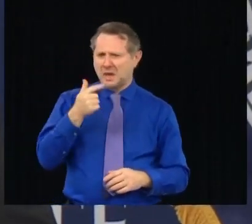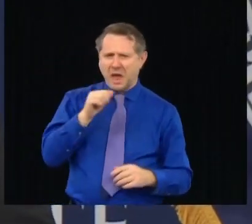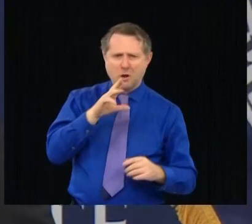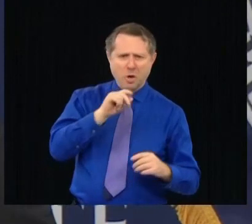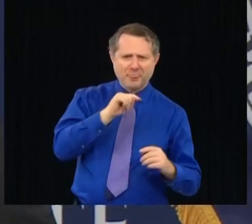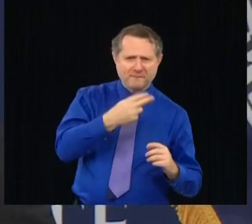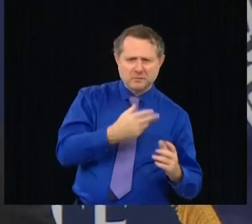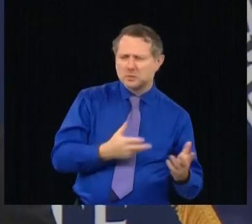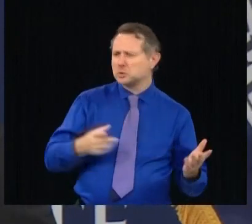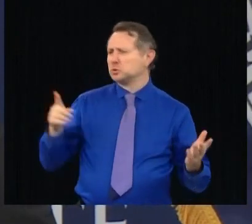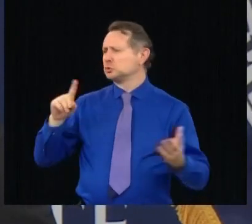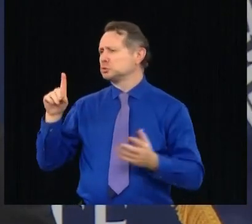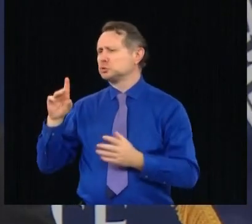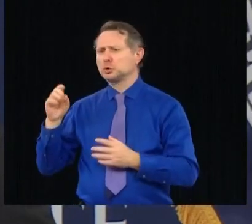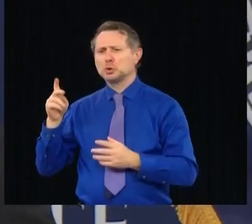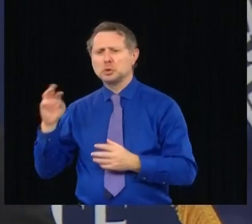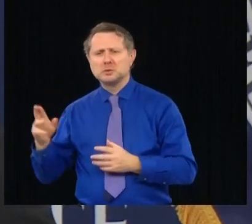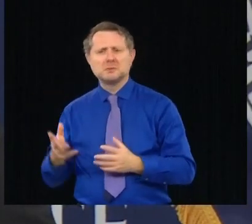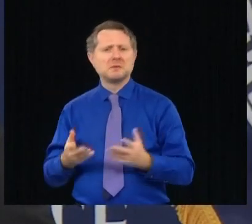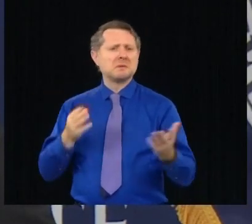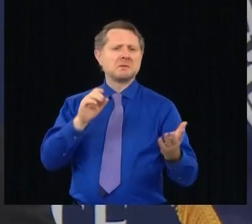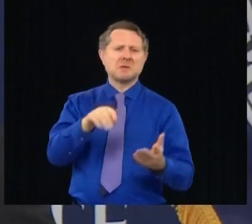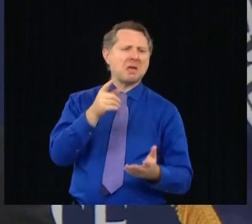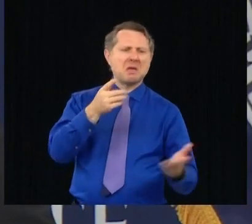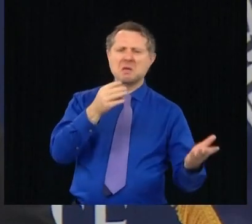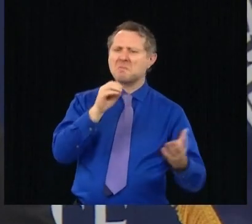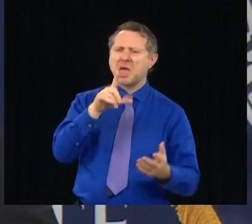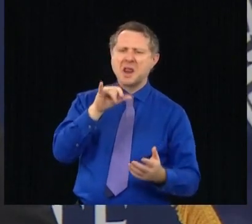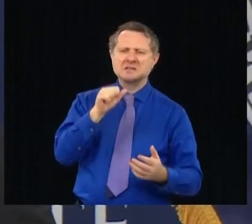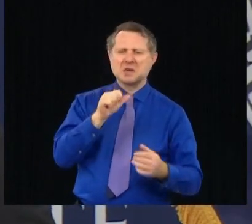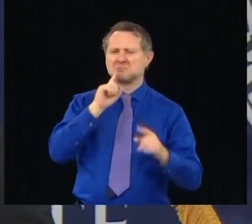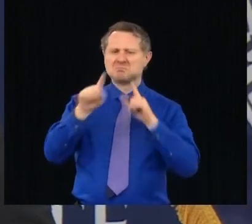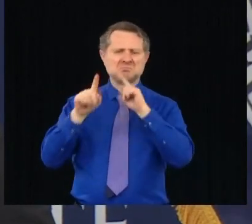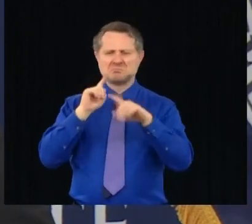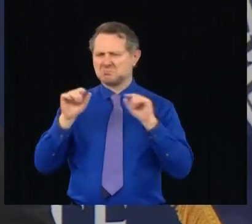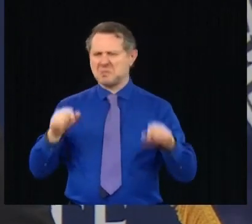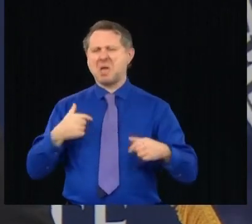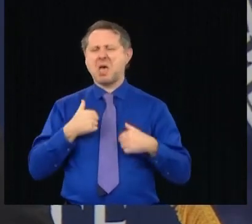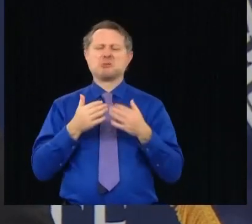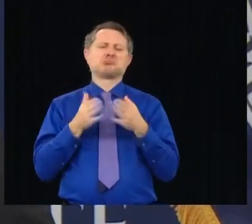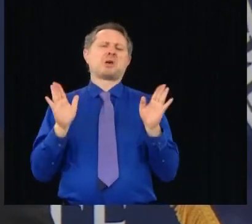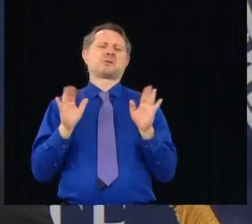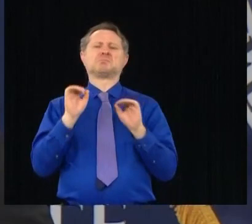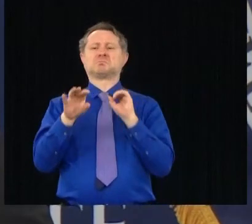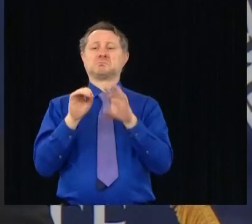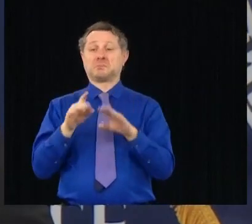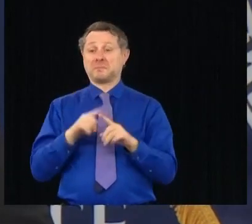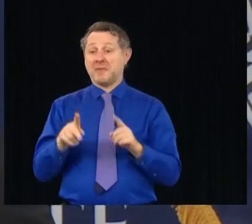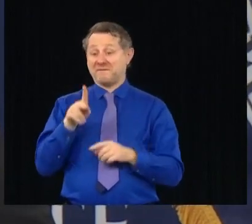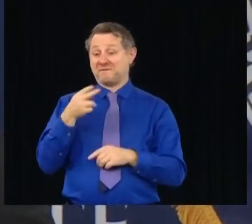LET ME GIVE YOU THE GENERAL